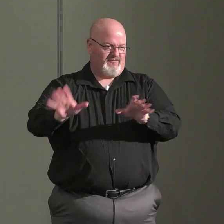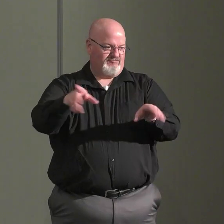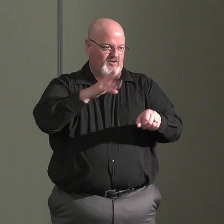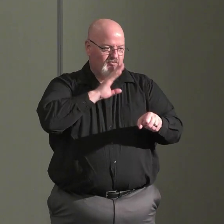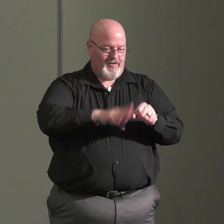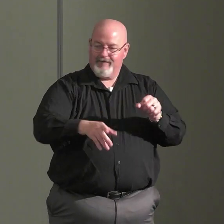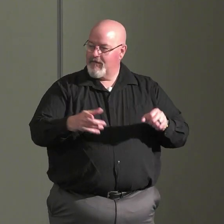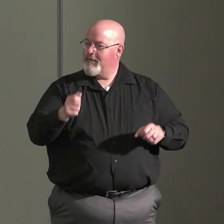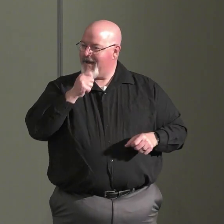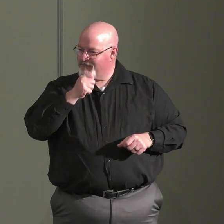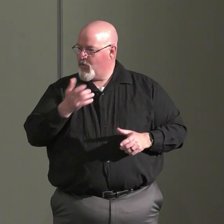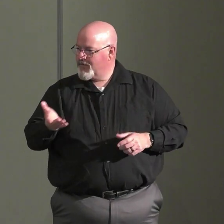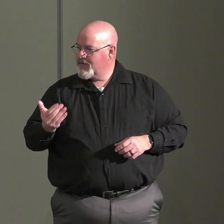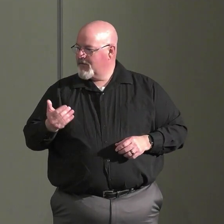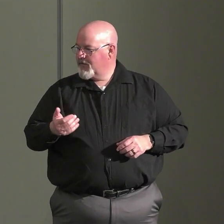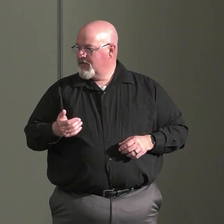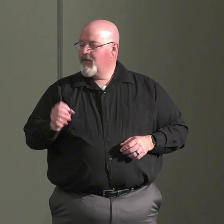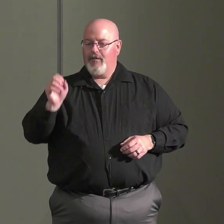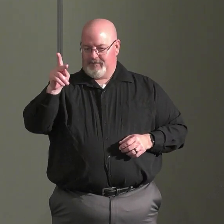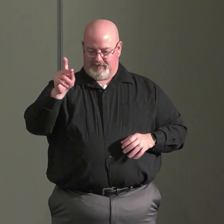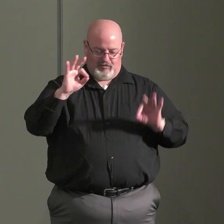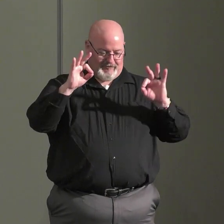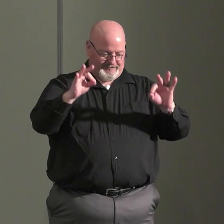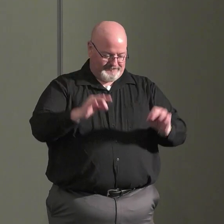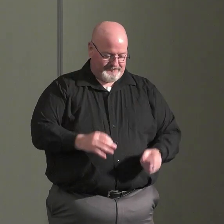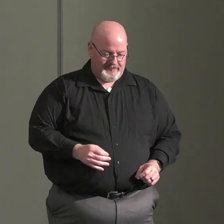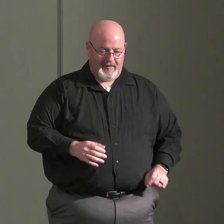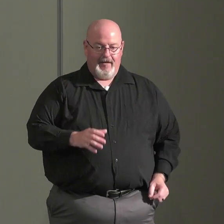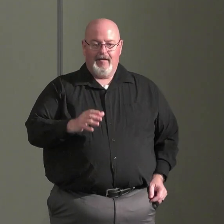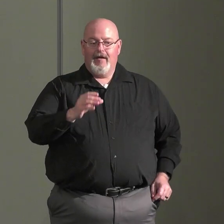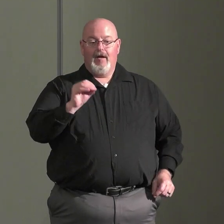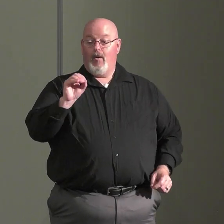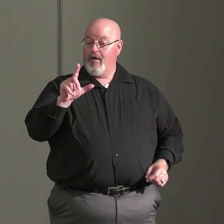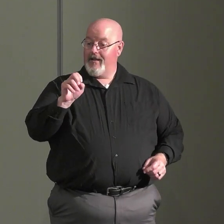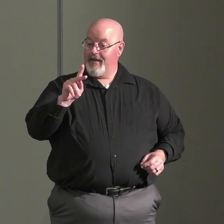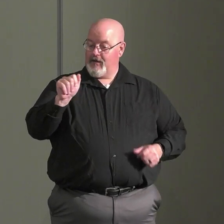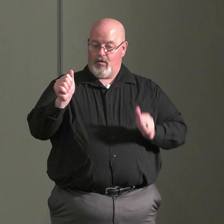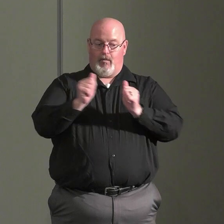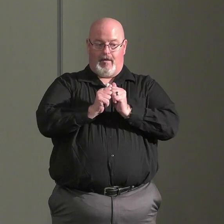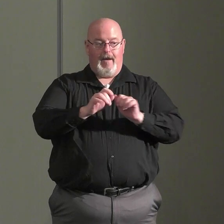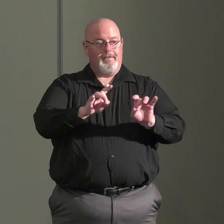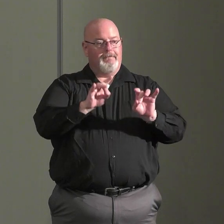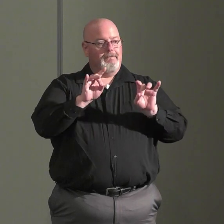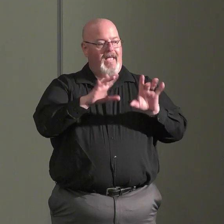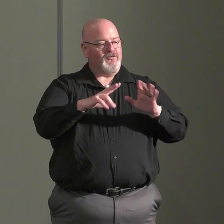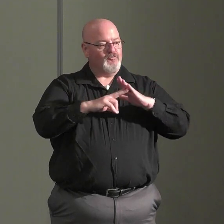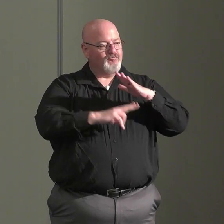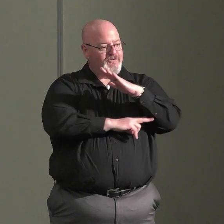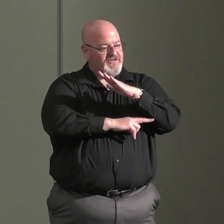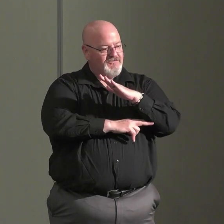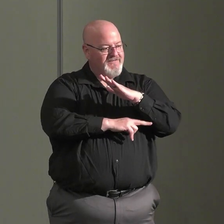mic going please here. Good. And Olenka you are with Magical Bridge Foundation. Can you